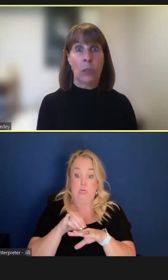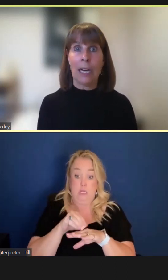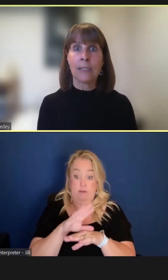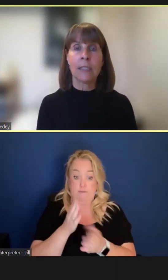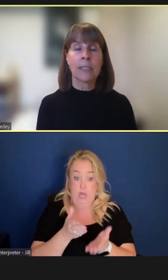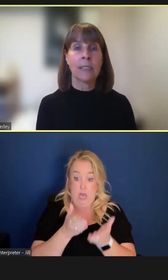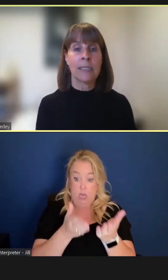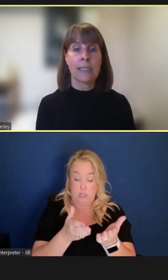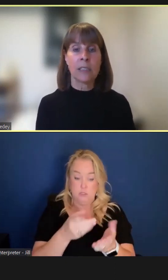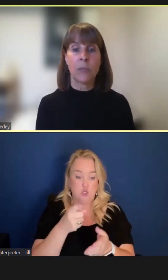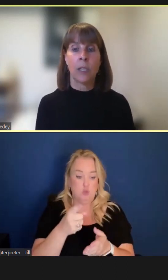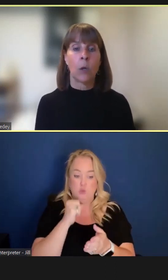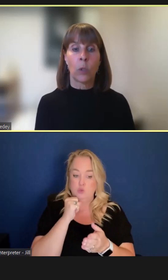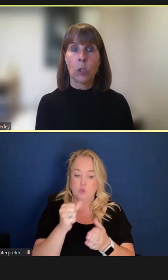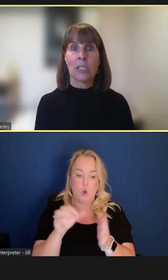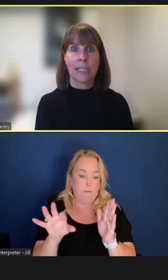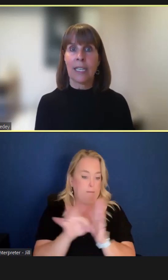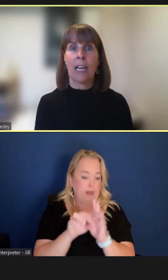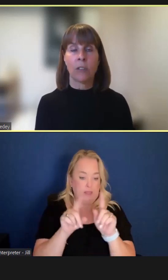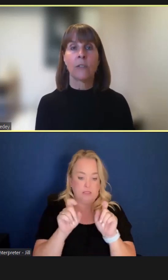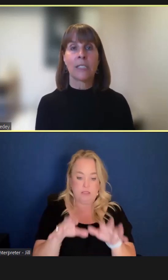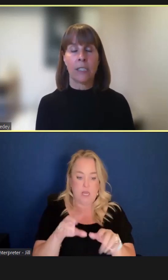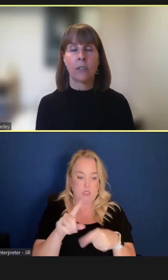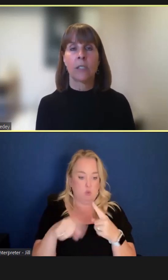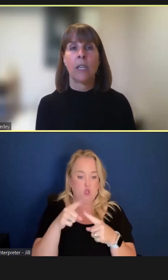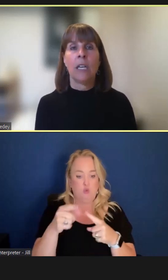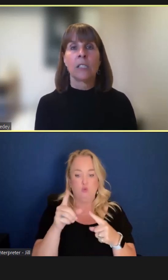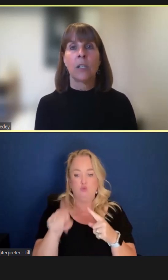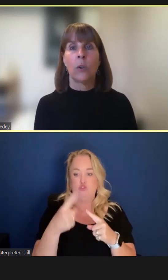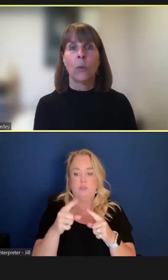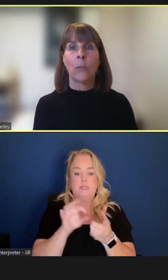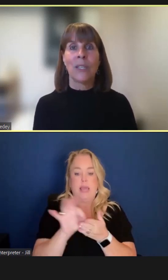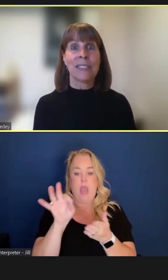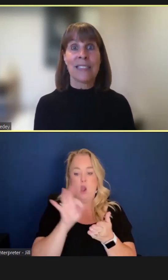select an assessment where you just get a count of skills so because that's